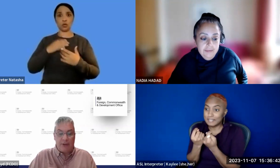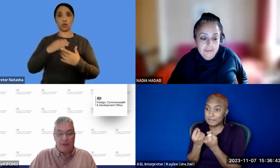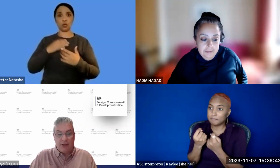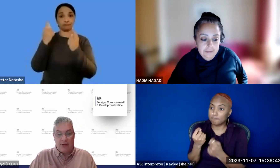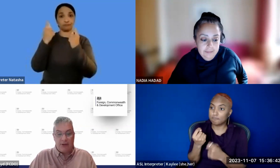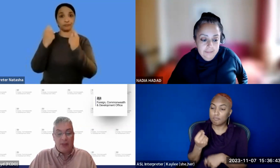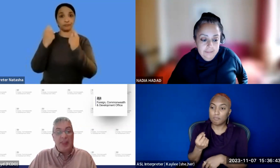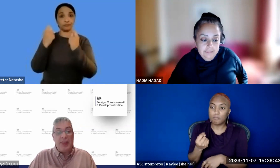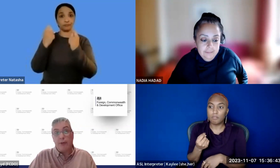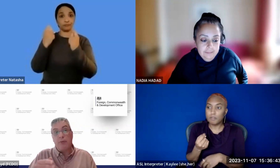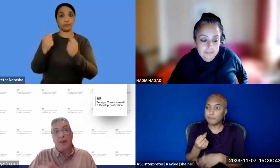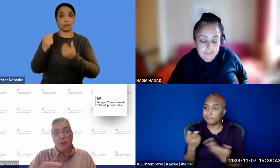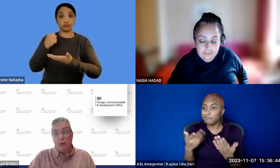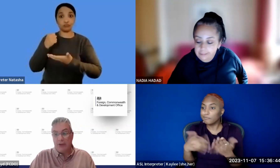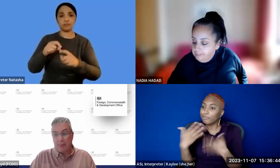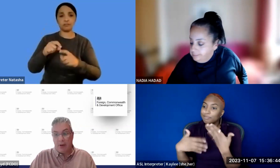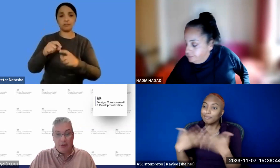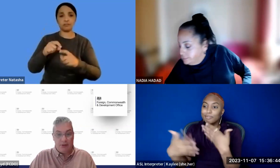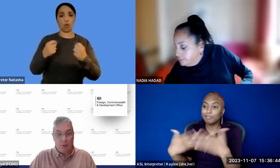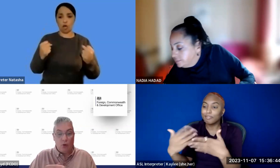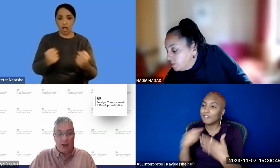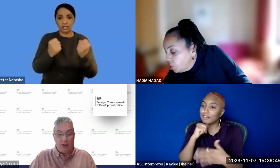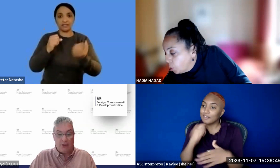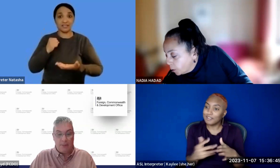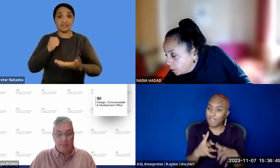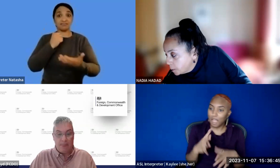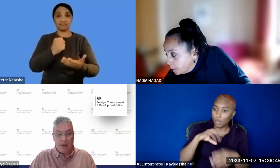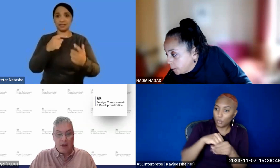that will affect who can take part and what they can do.